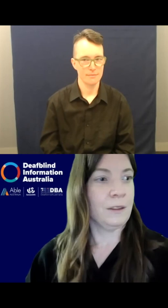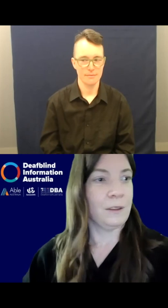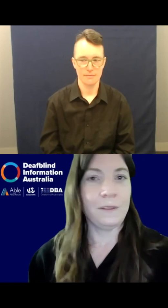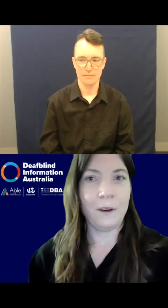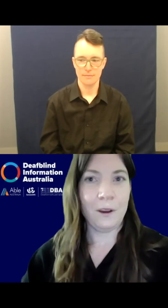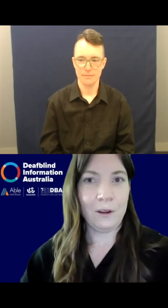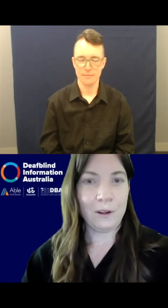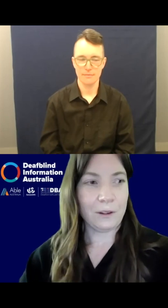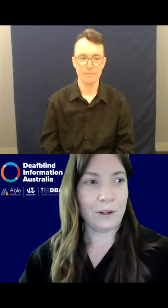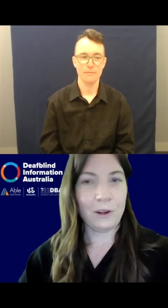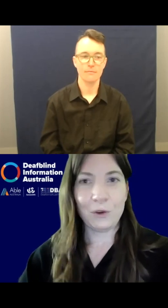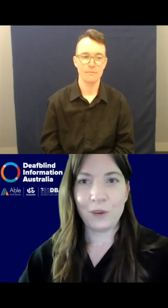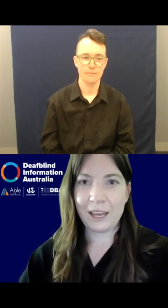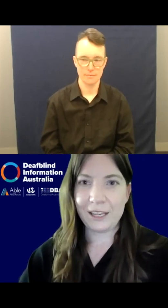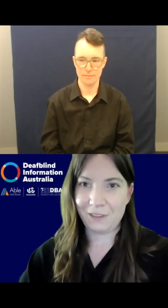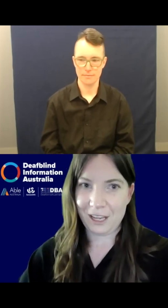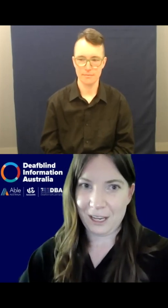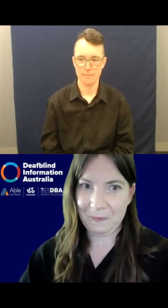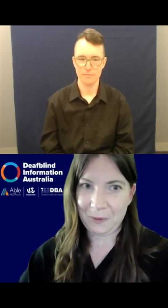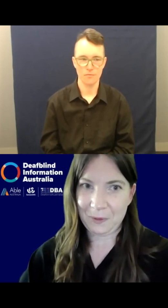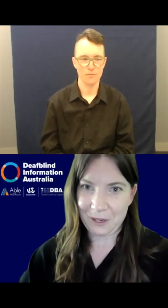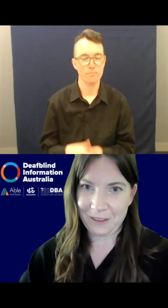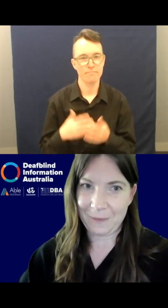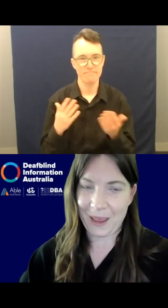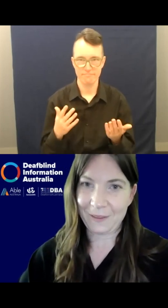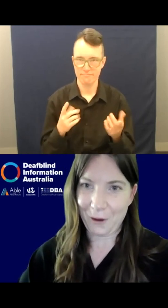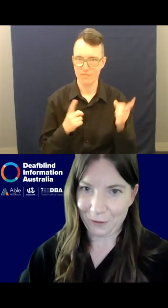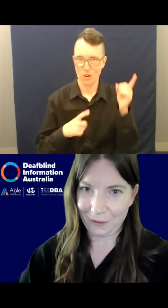So creativity. What the space offers.